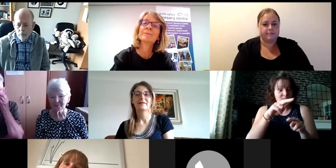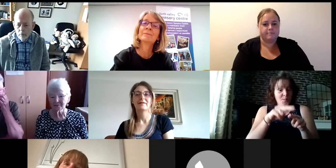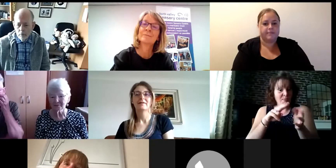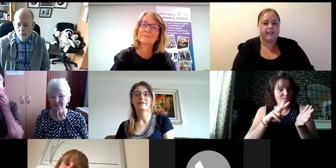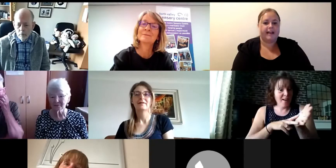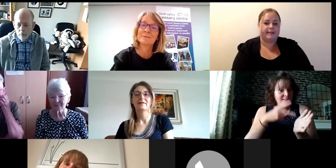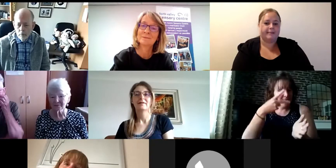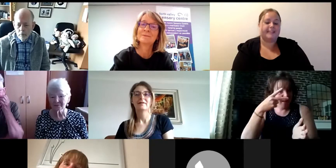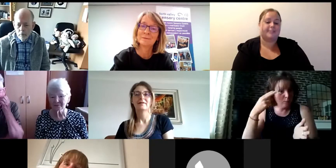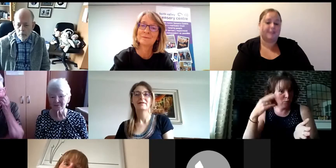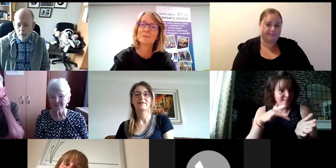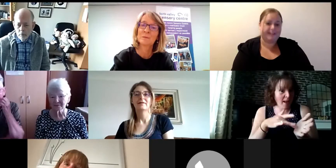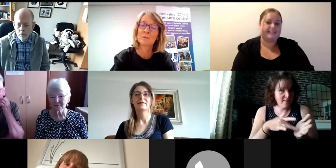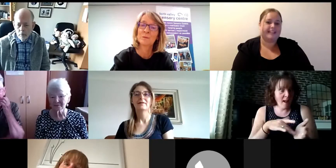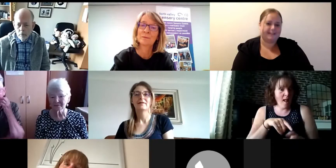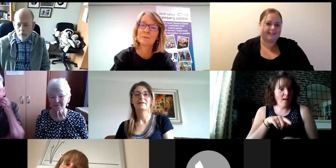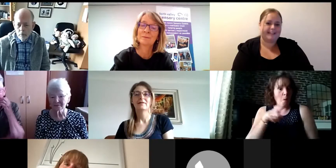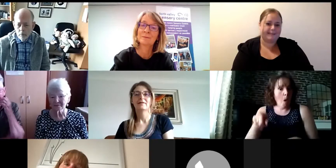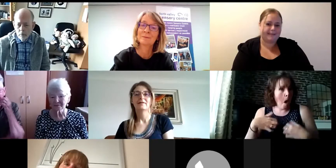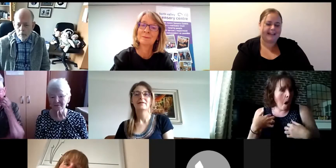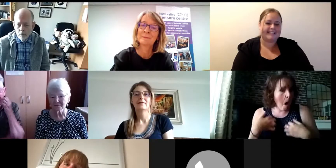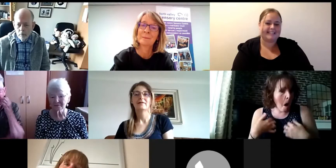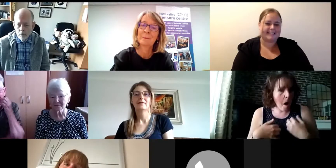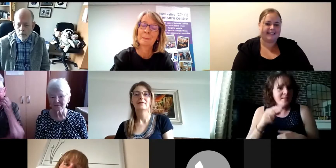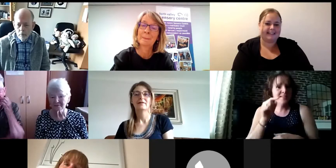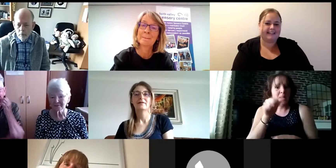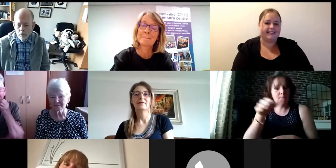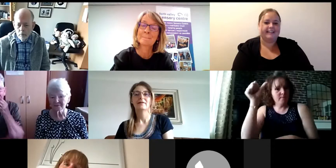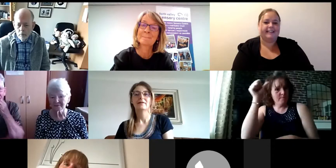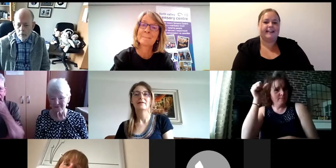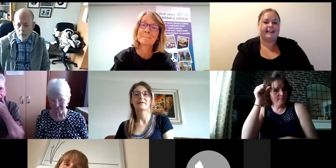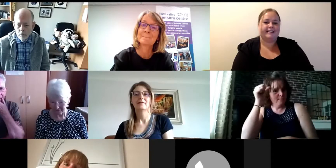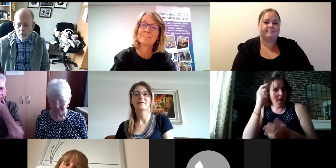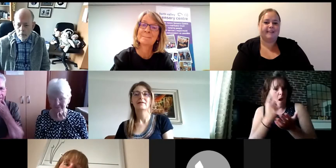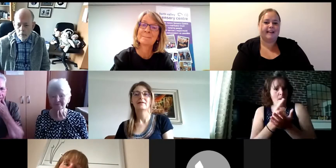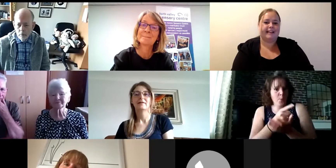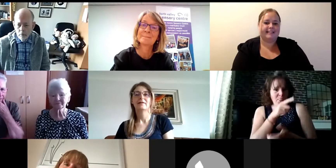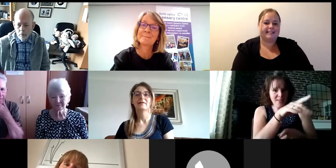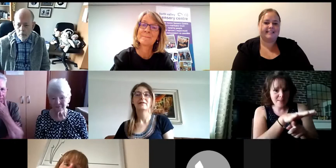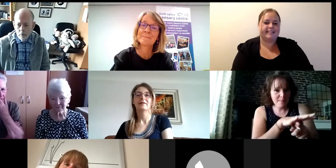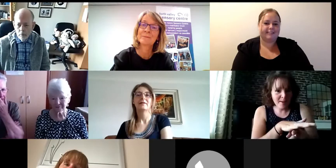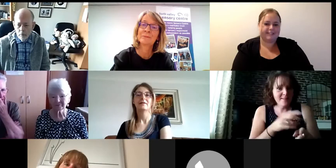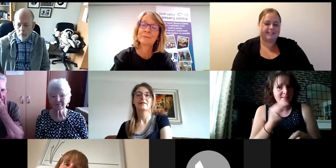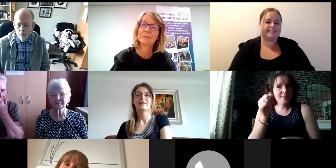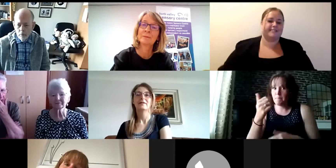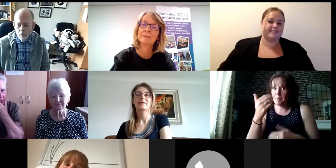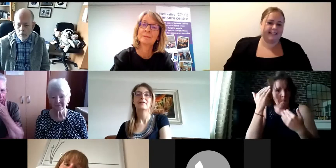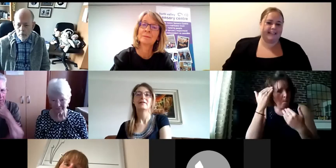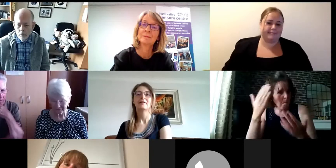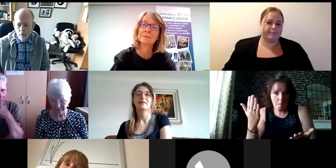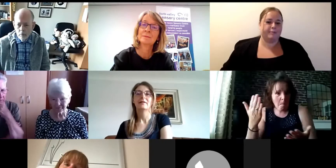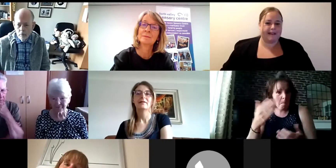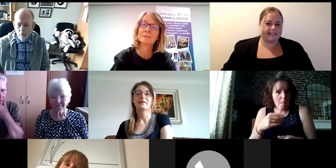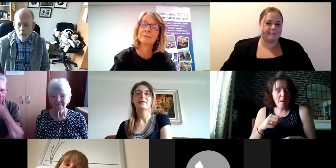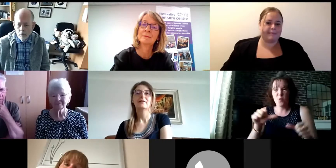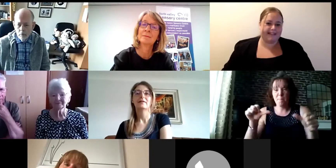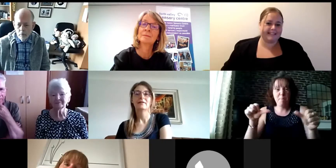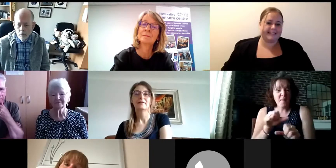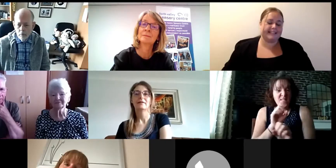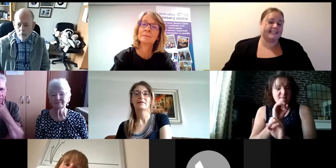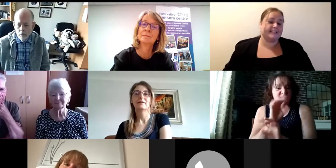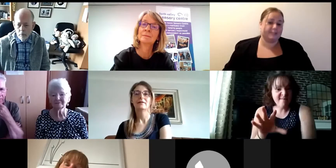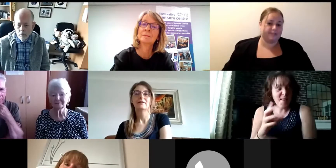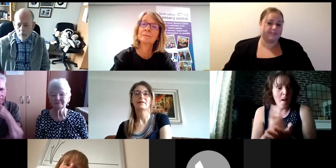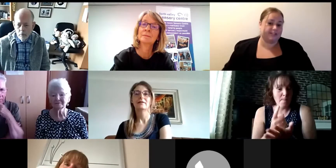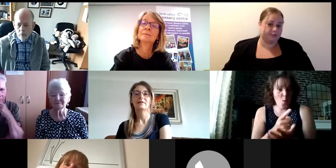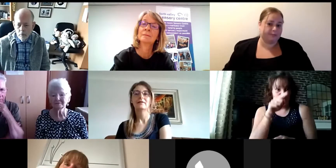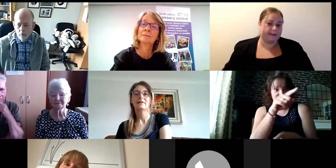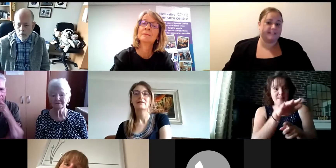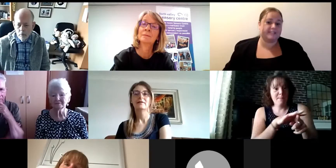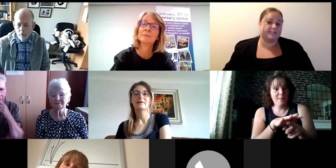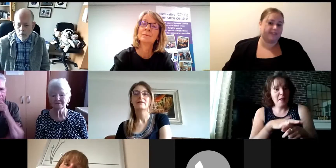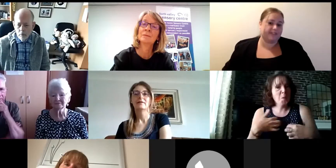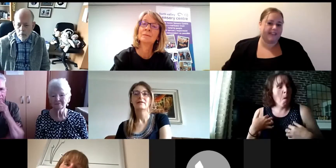I fed that back to the Centre. To let them know about that place so I've passed that